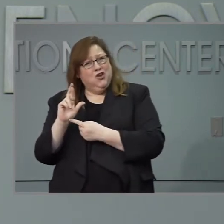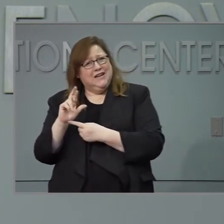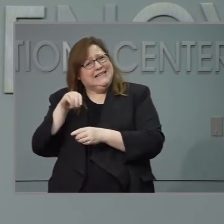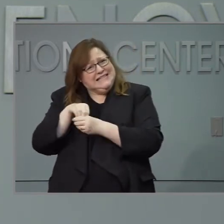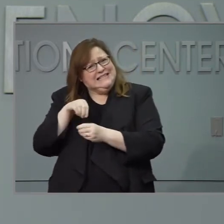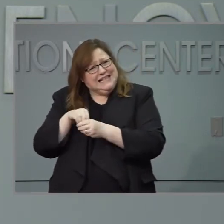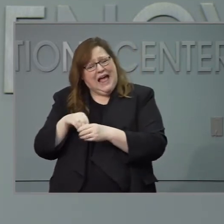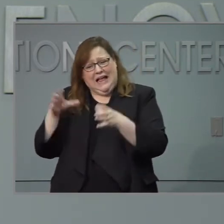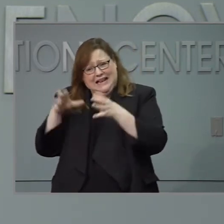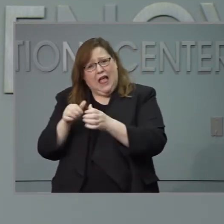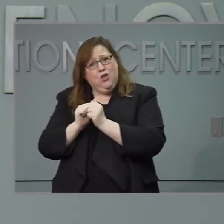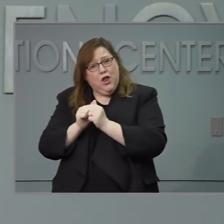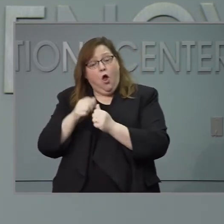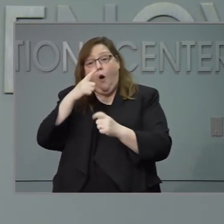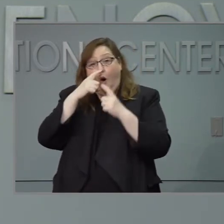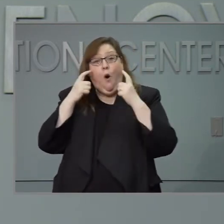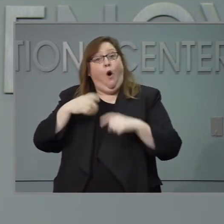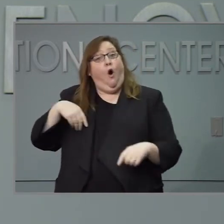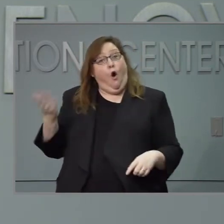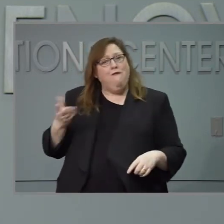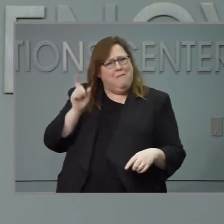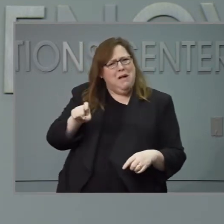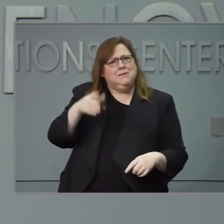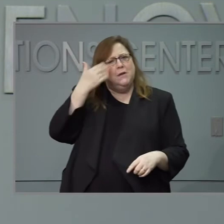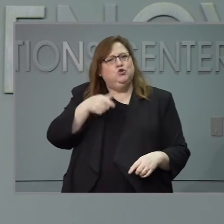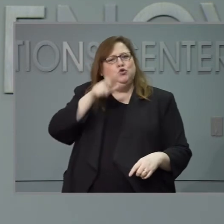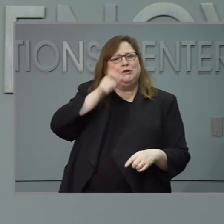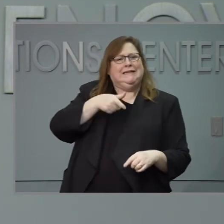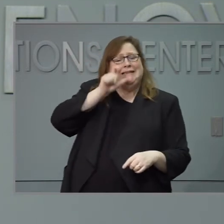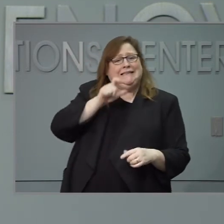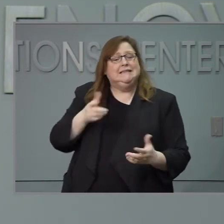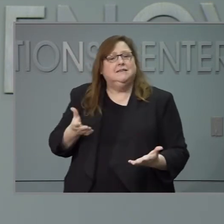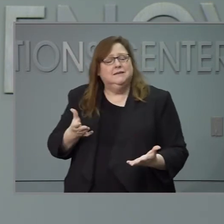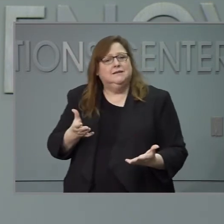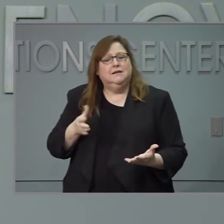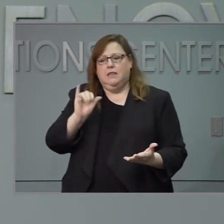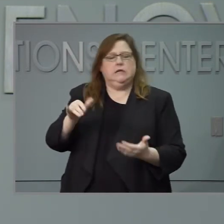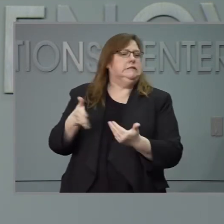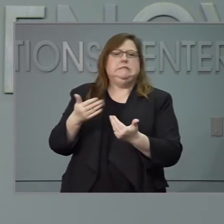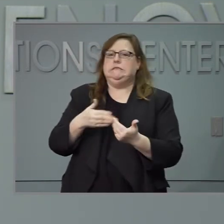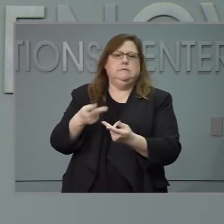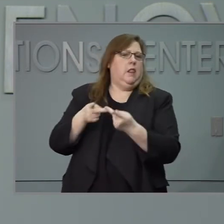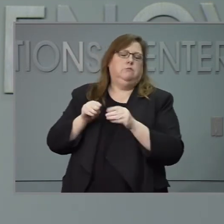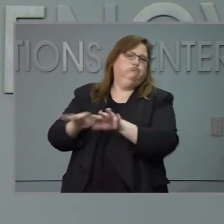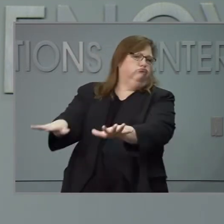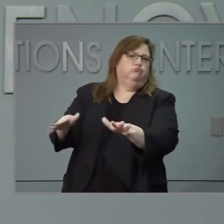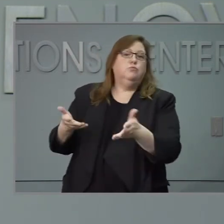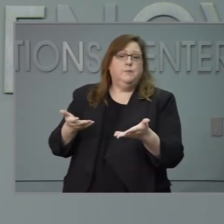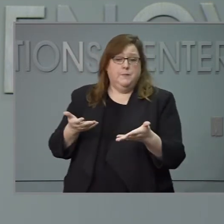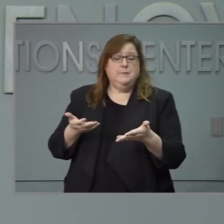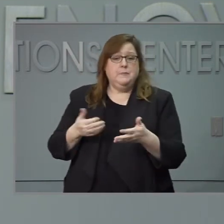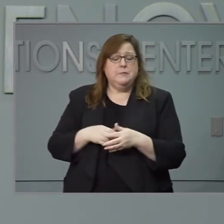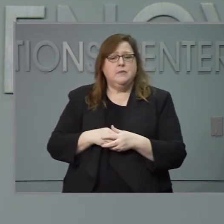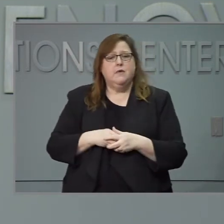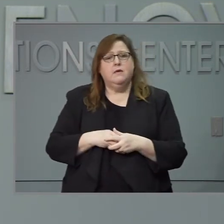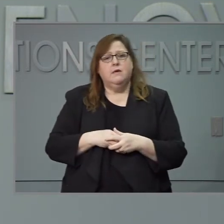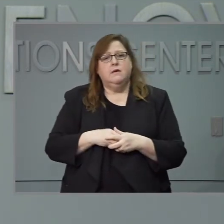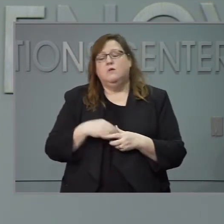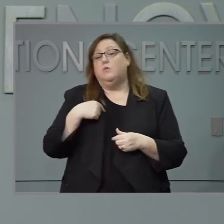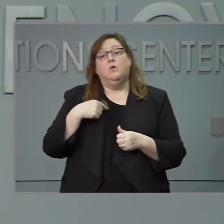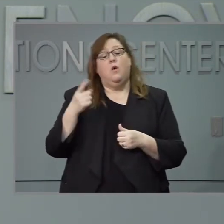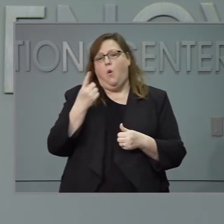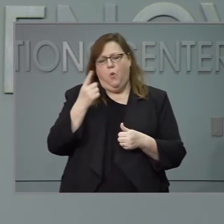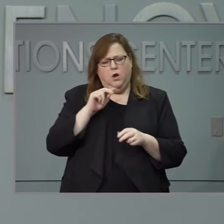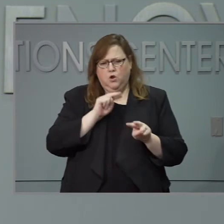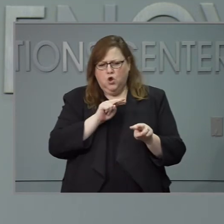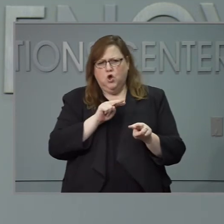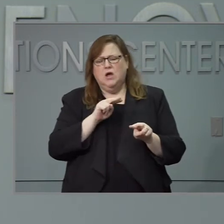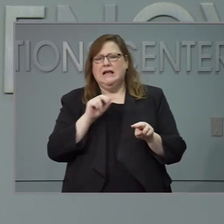NO TIENE NADA QUÉ VER. NO HA HECHO NADA POR CAROLINA DEL